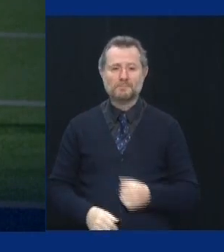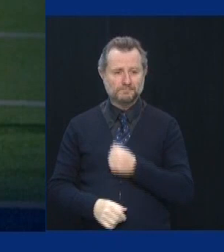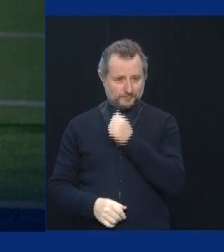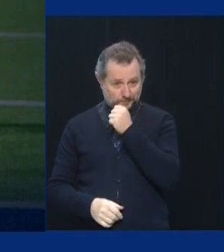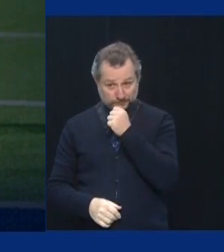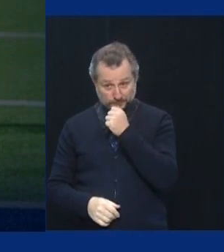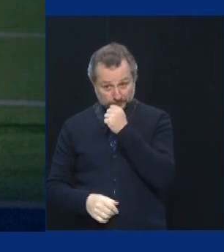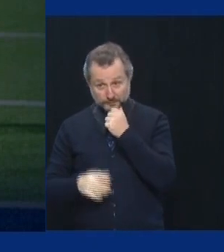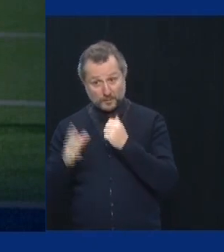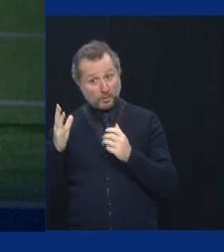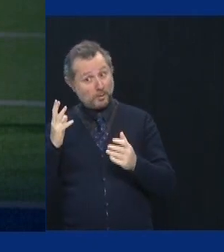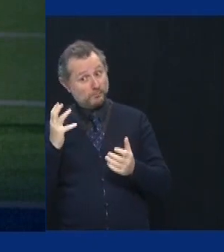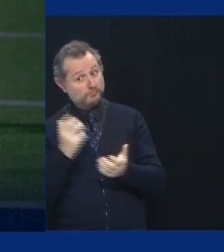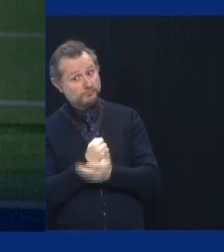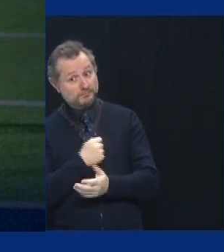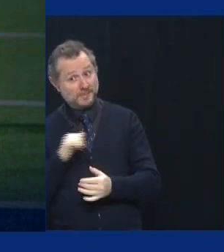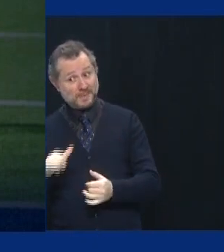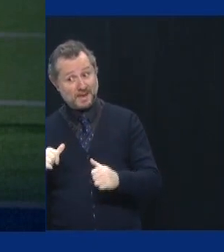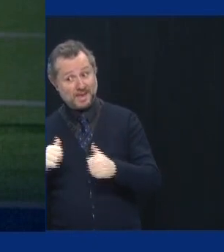TO THAT xç'xPOINT, HOW ABOUT THEM BILLS ON SATURDAY.